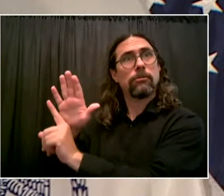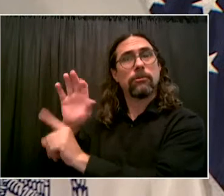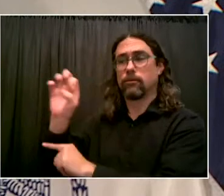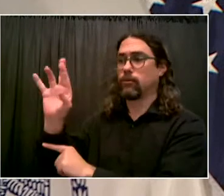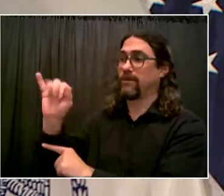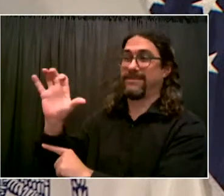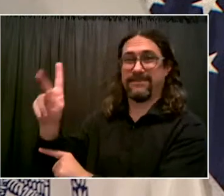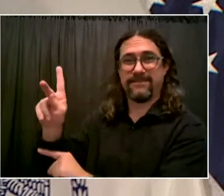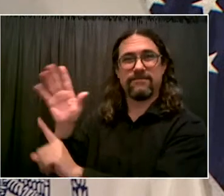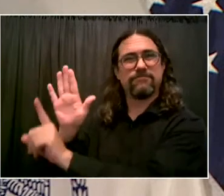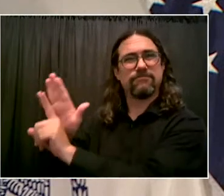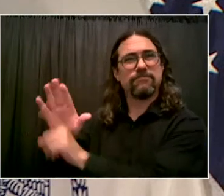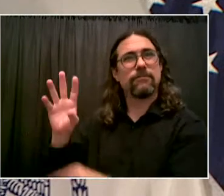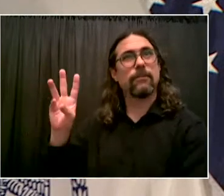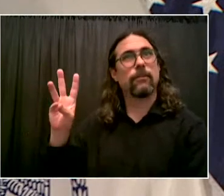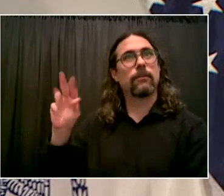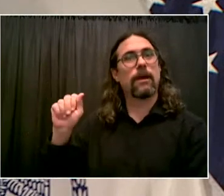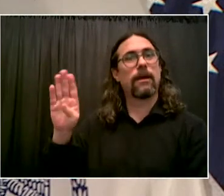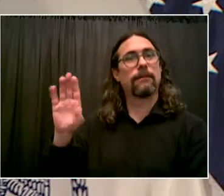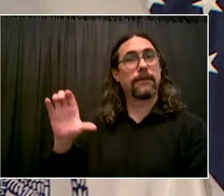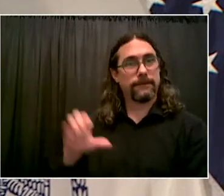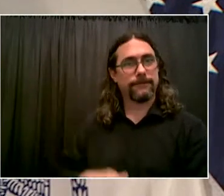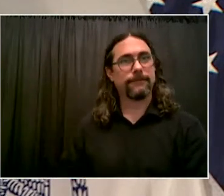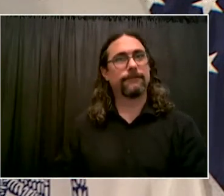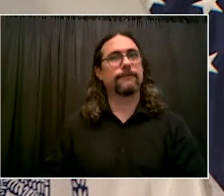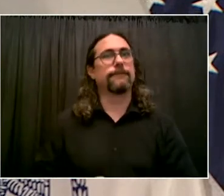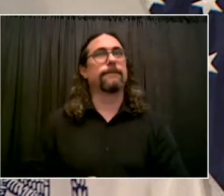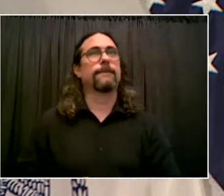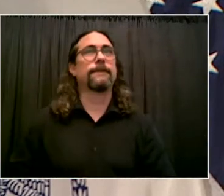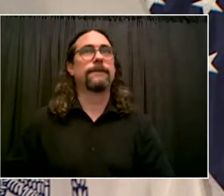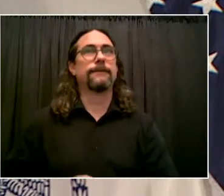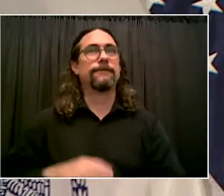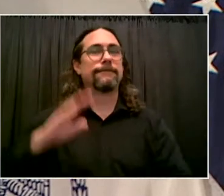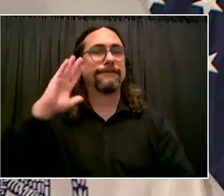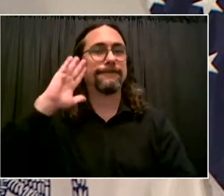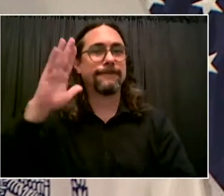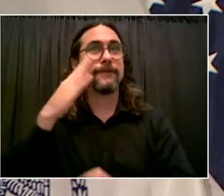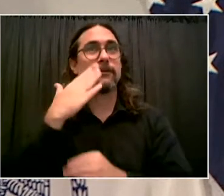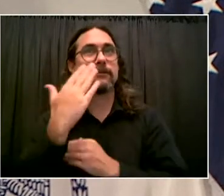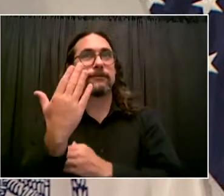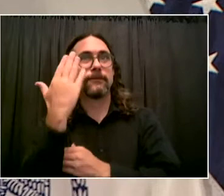HOW ARE YOU DOING?